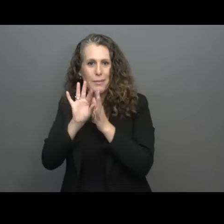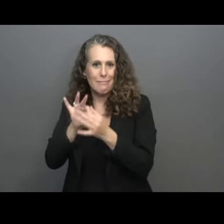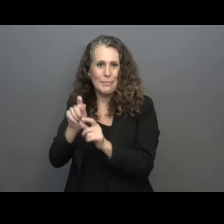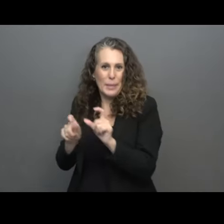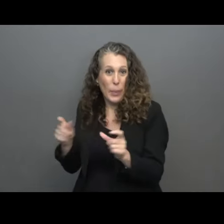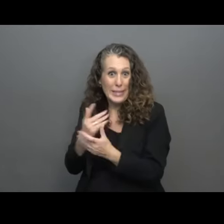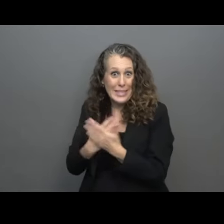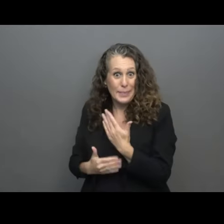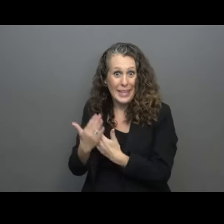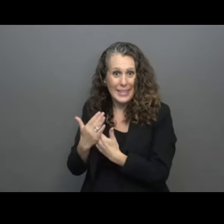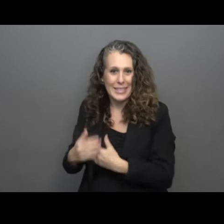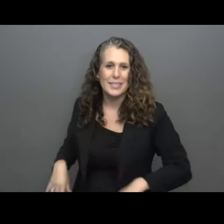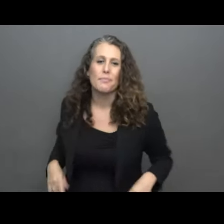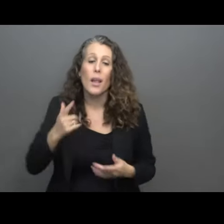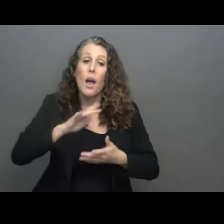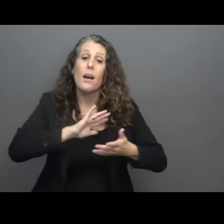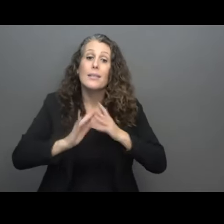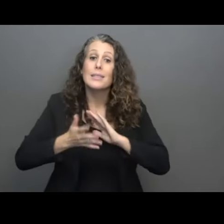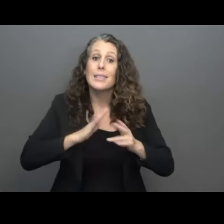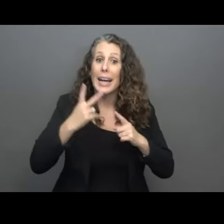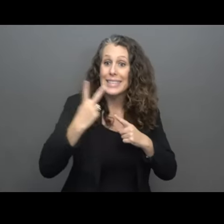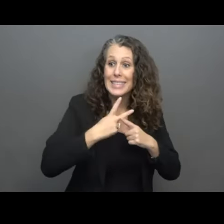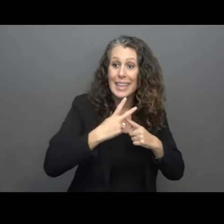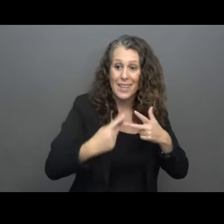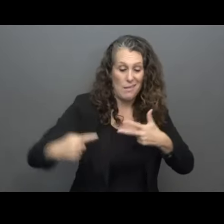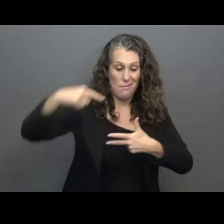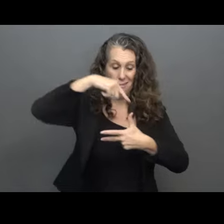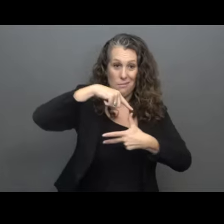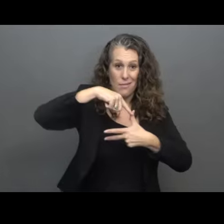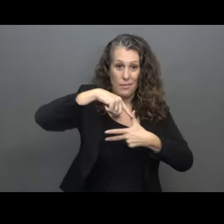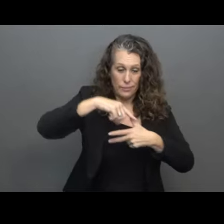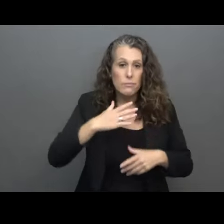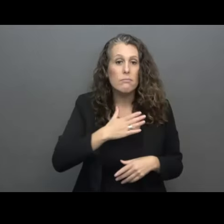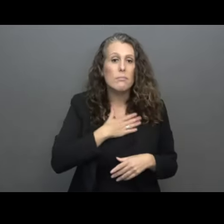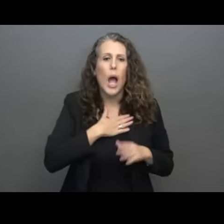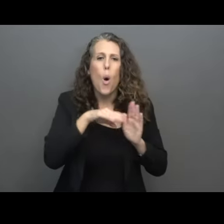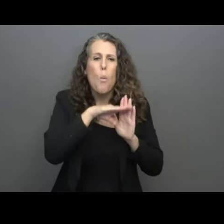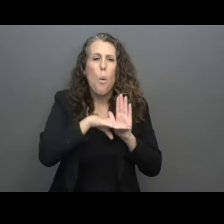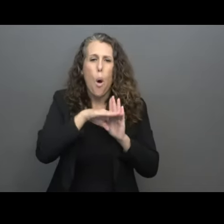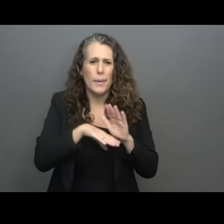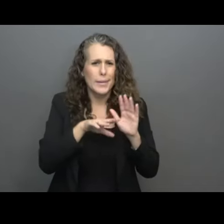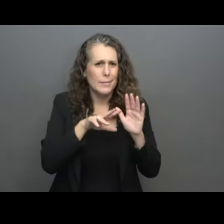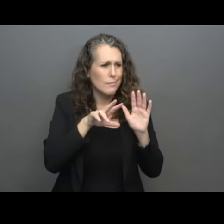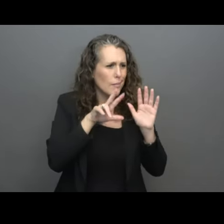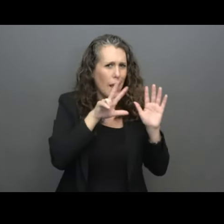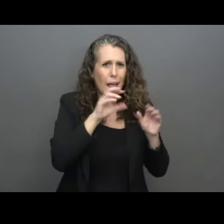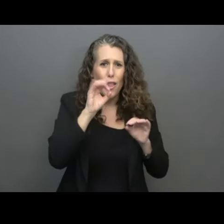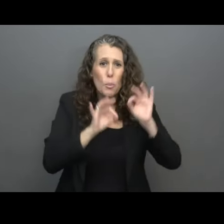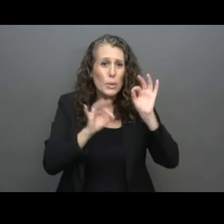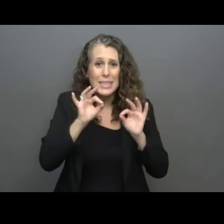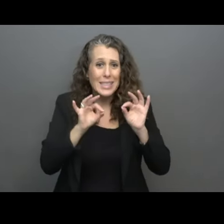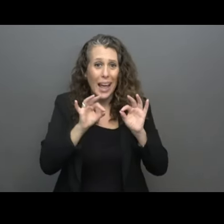10:24:09 at science TV 80% of our programming is hosted by persons with disabilities, and